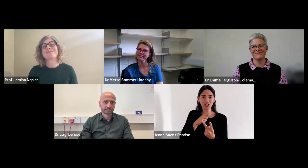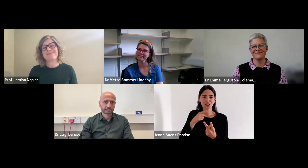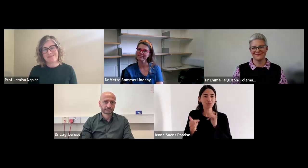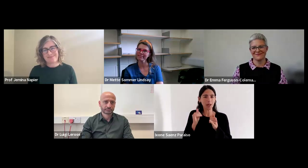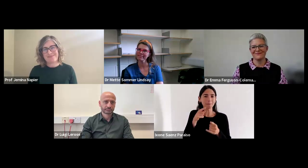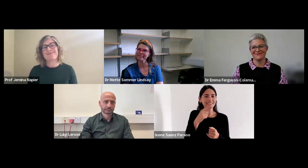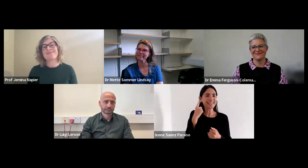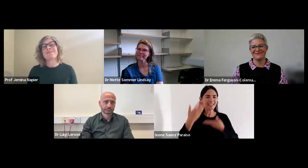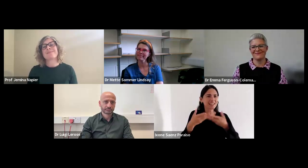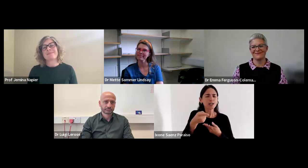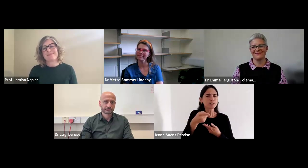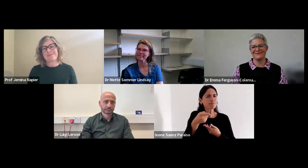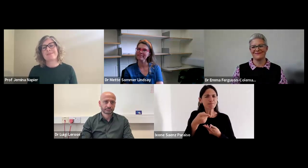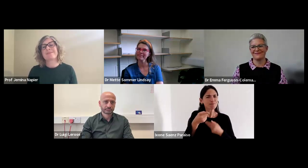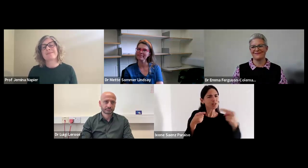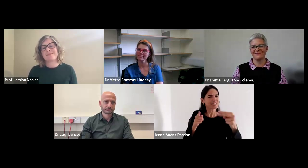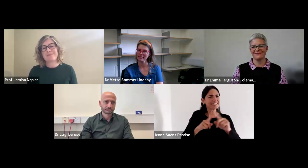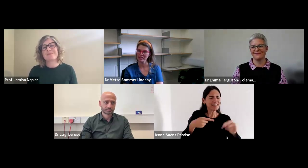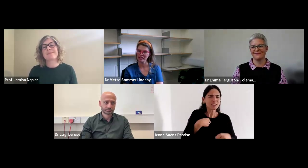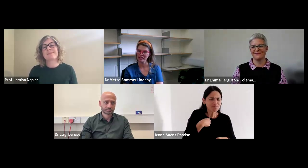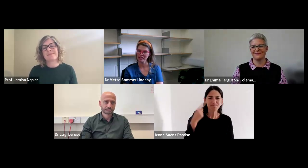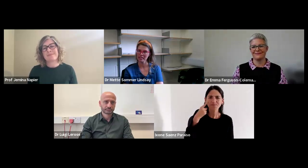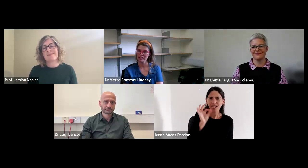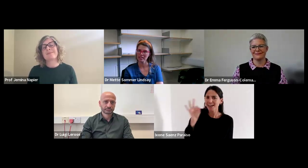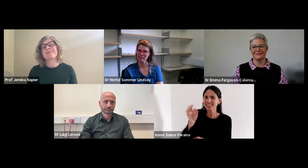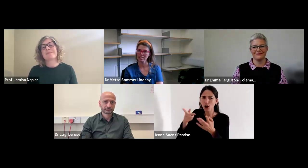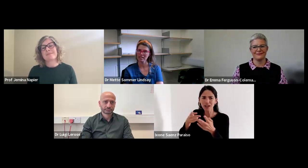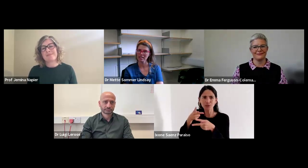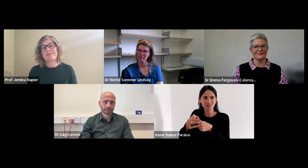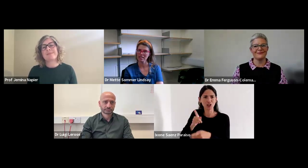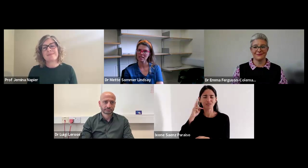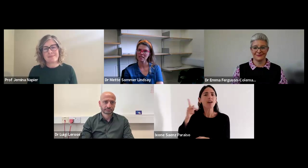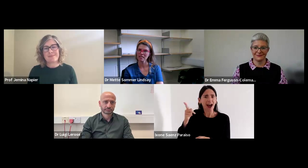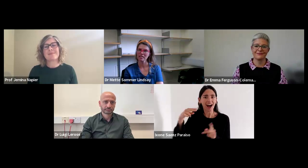supervisor. That's particularly lovely because they can offer a different perspective and